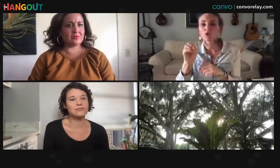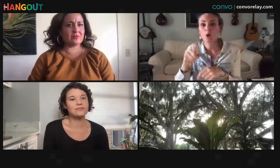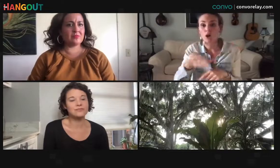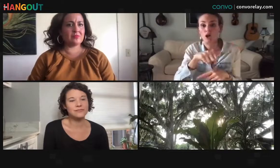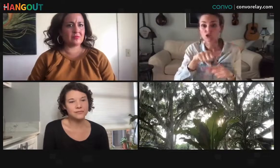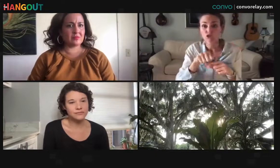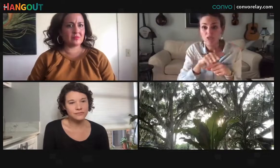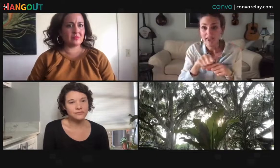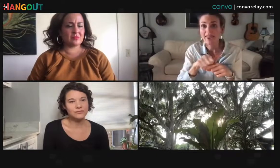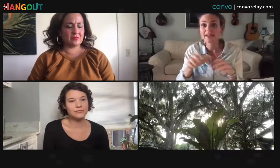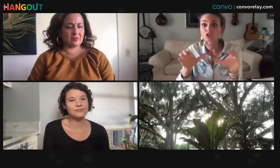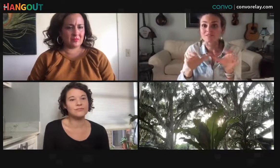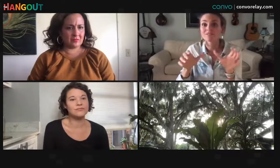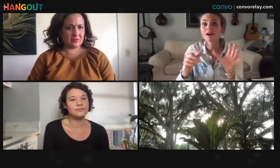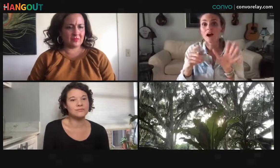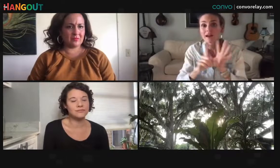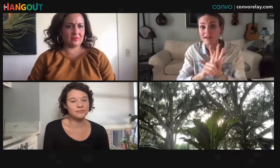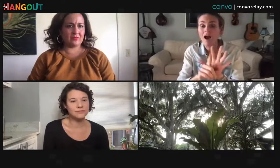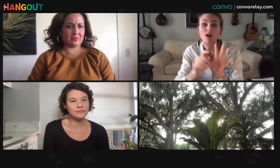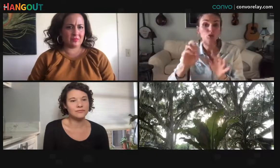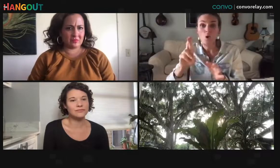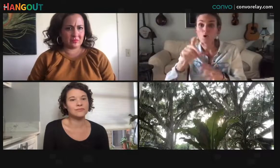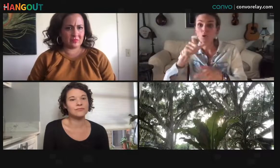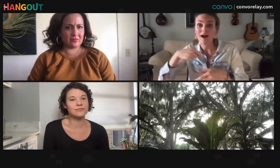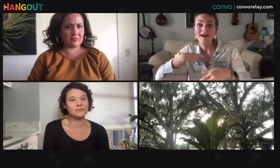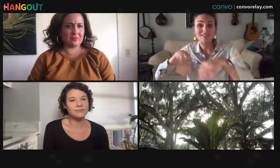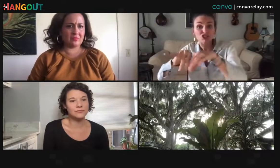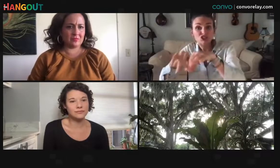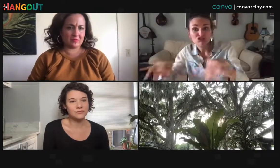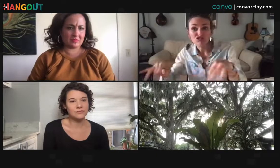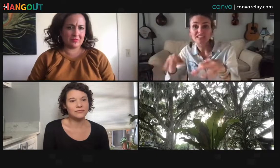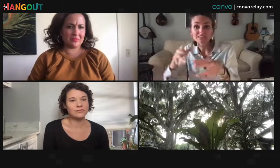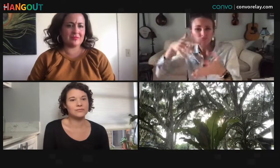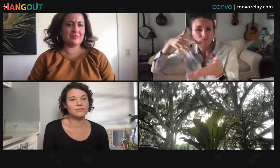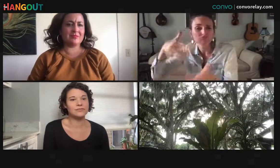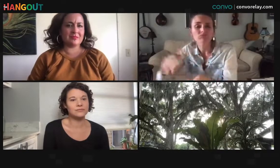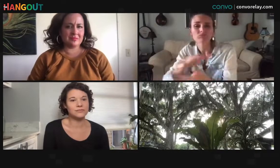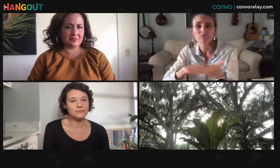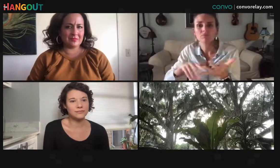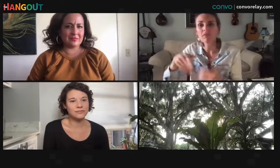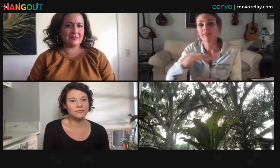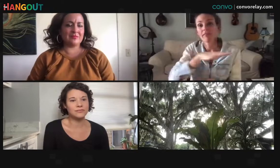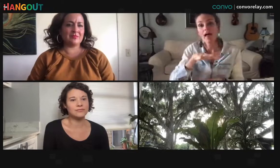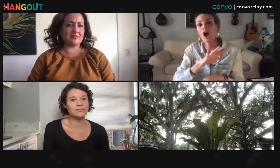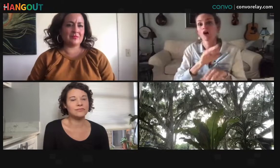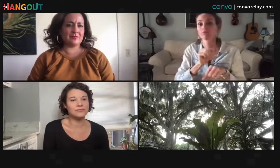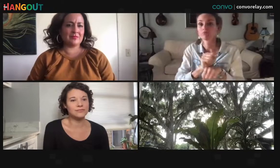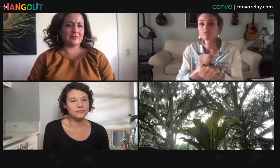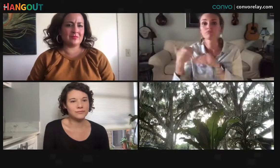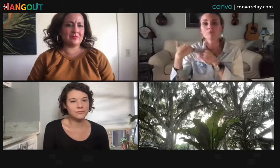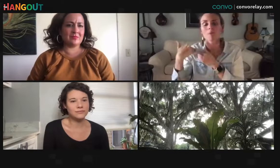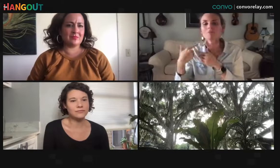familiar with being out in nature so a trained certified guide or someone who has a degree and has studied these